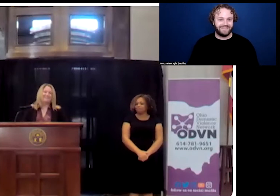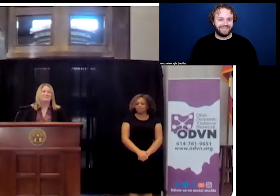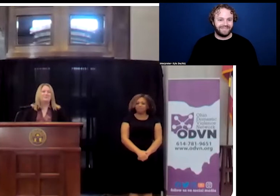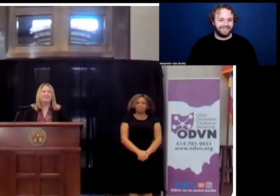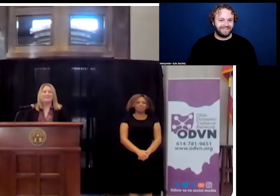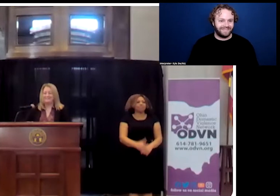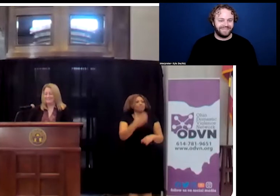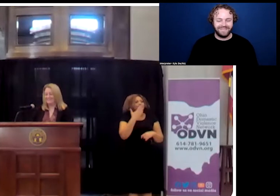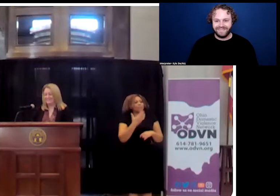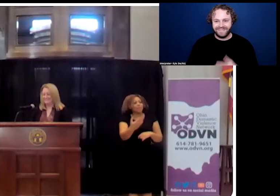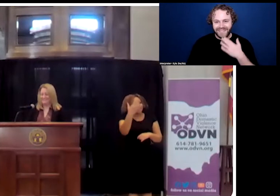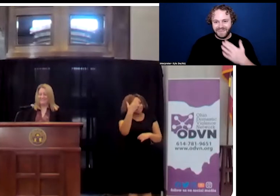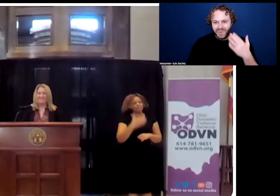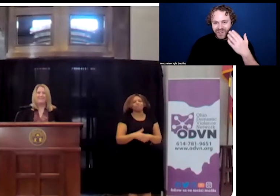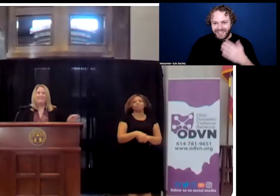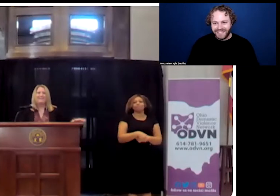Good morning.